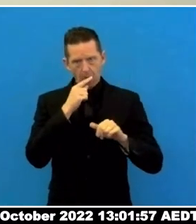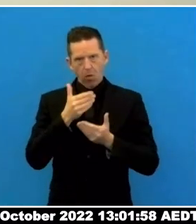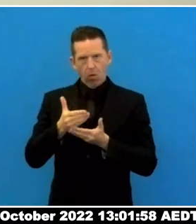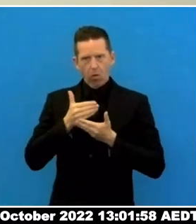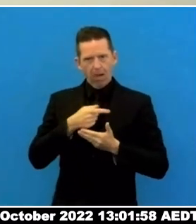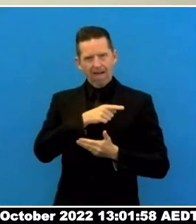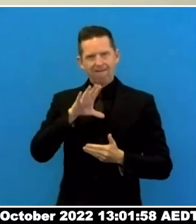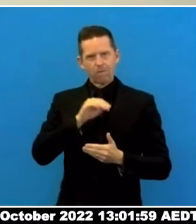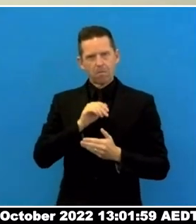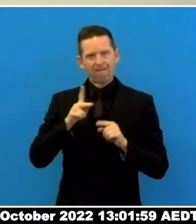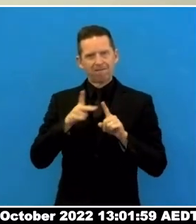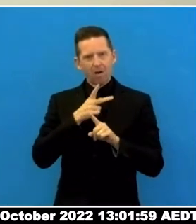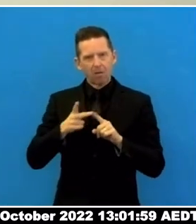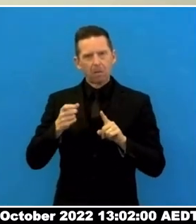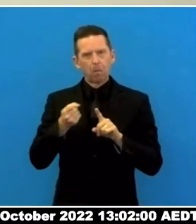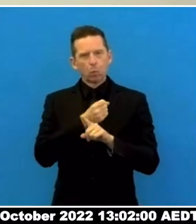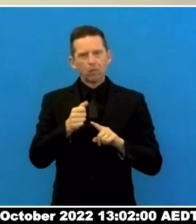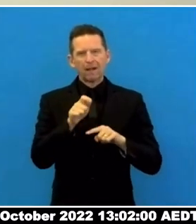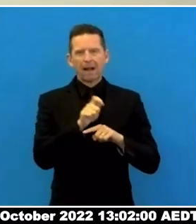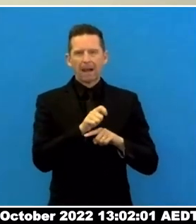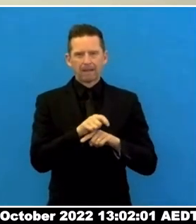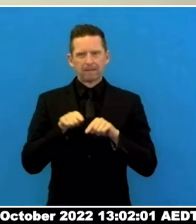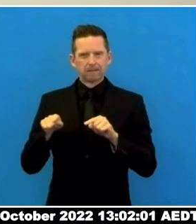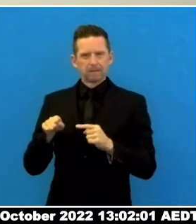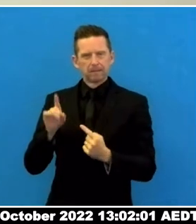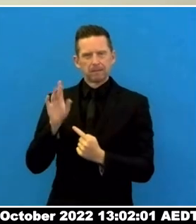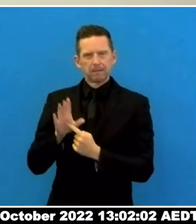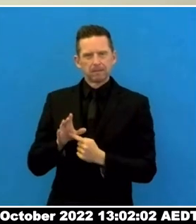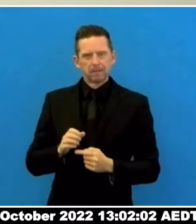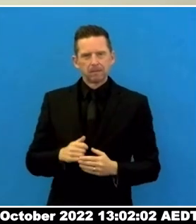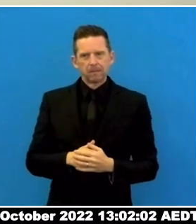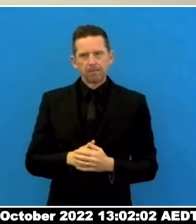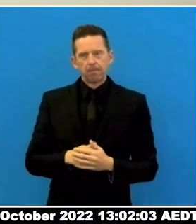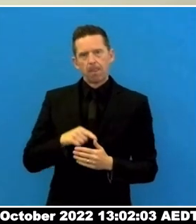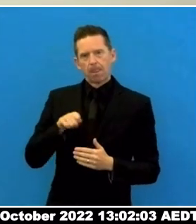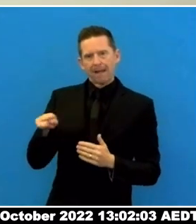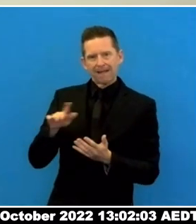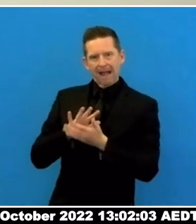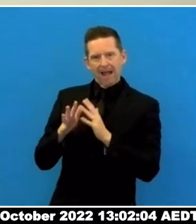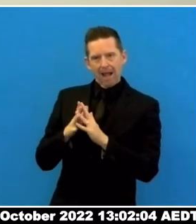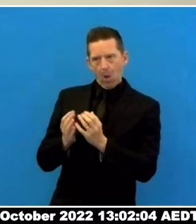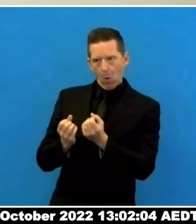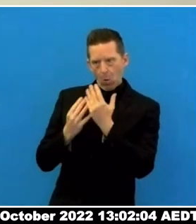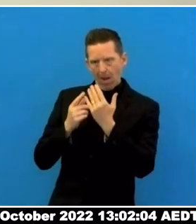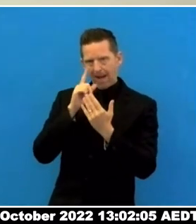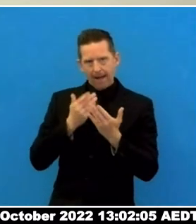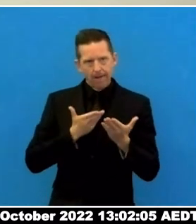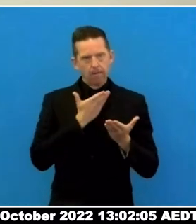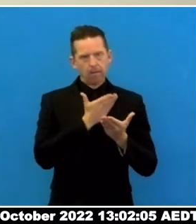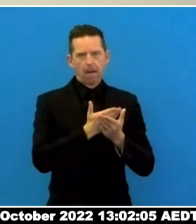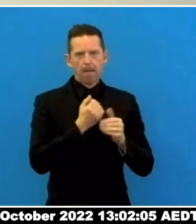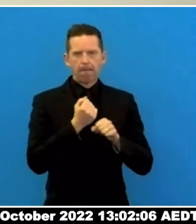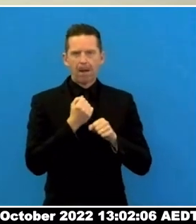neglect are the feedback mechanisms, the complaint mechanisms, the tracking